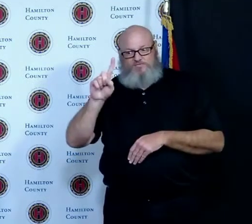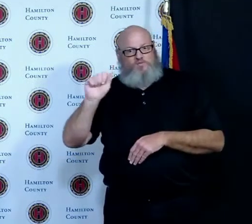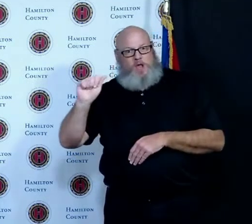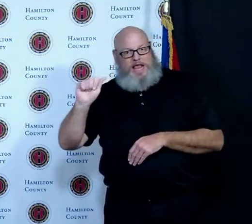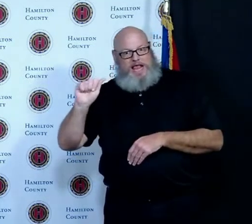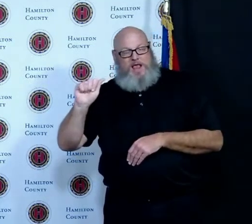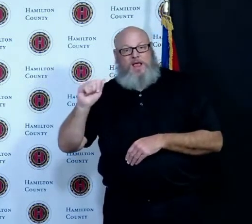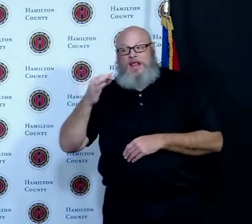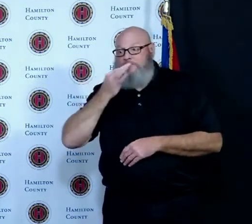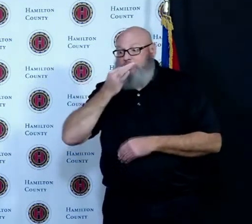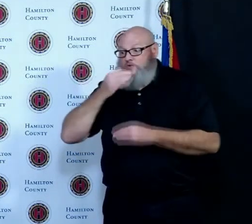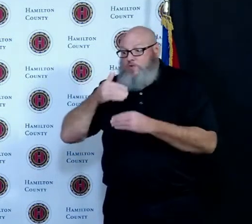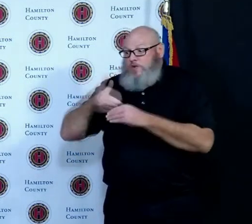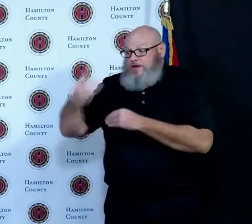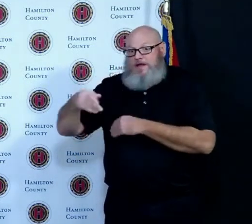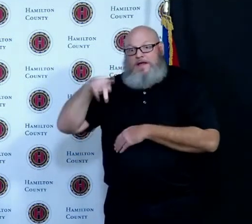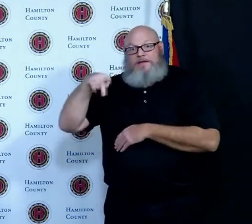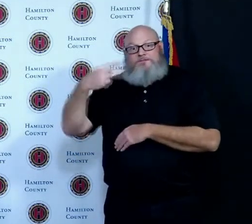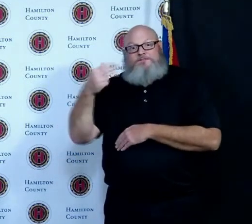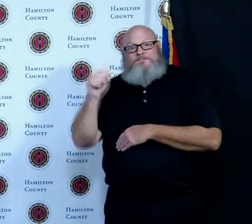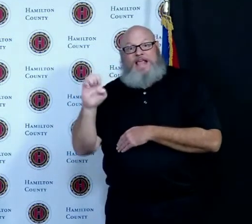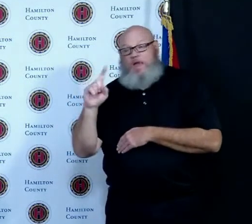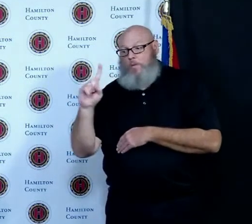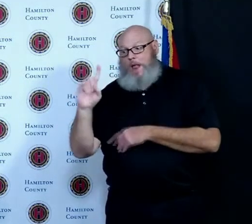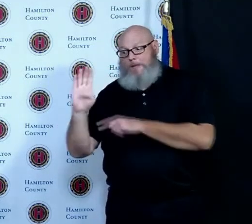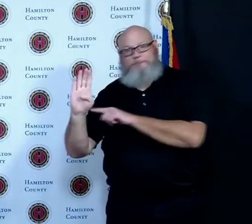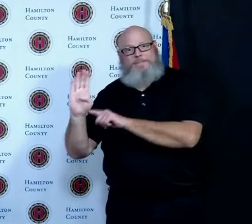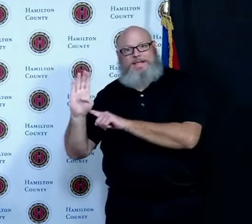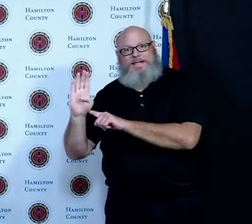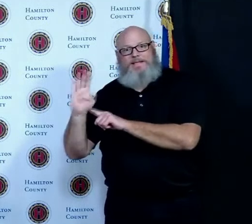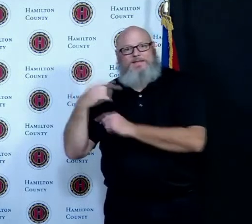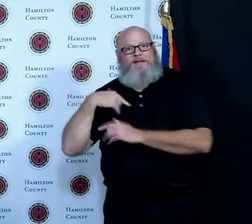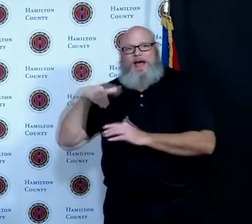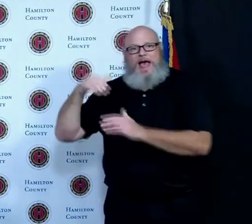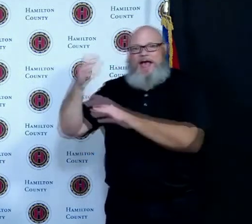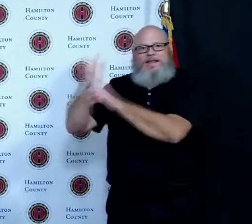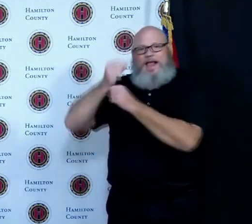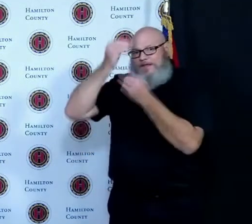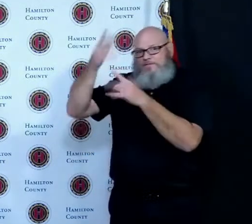are to wear a mask social distance and wash your hands these are the tools that will help us keep